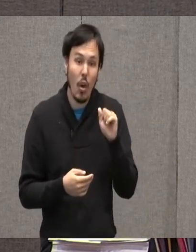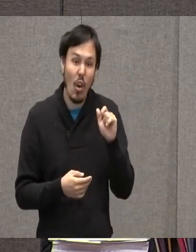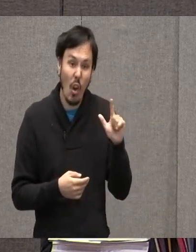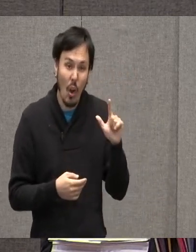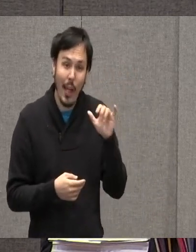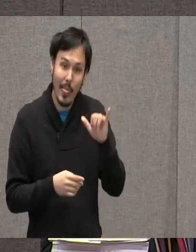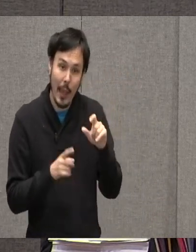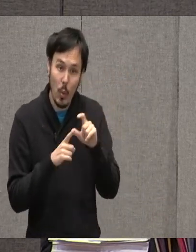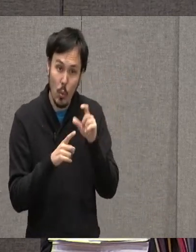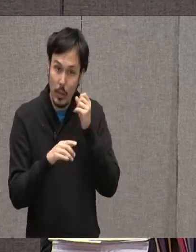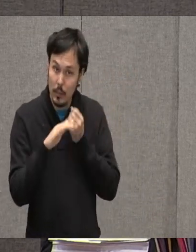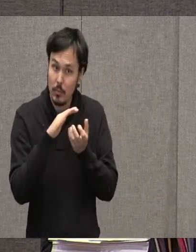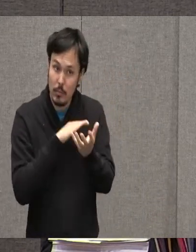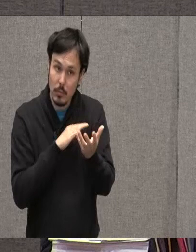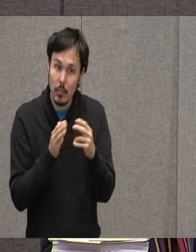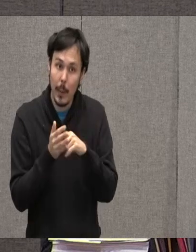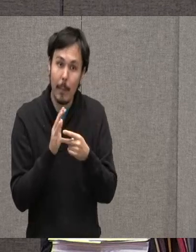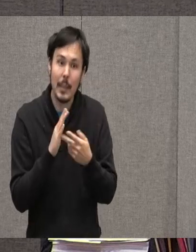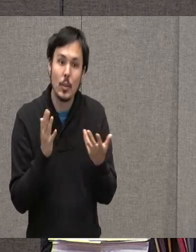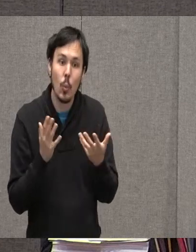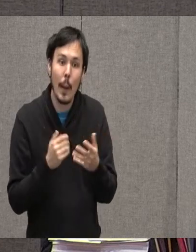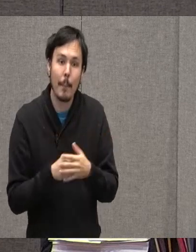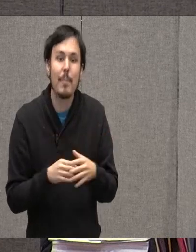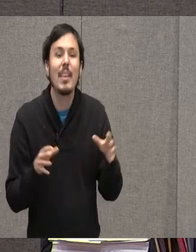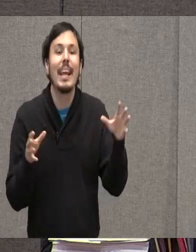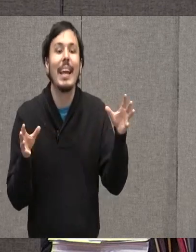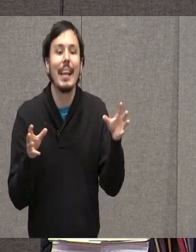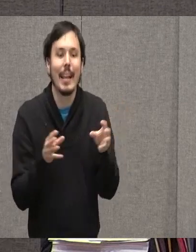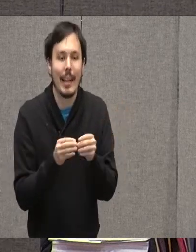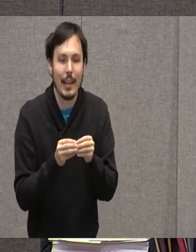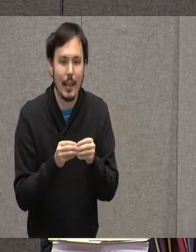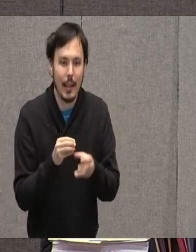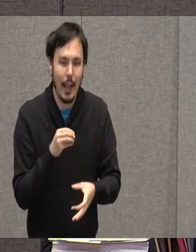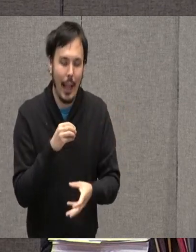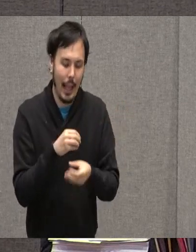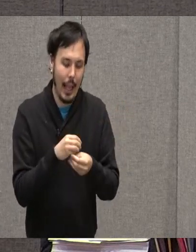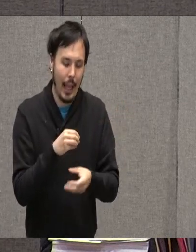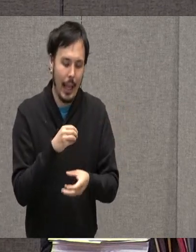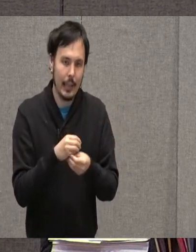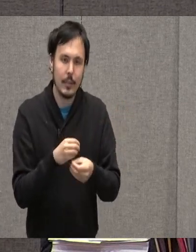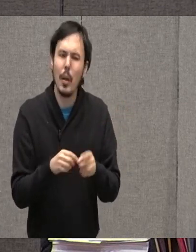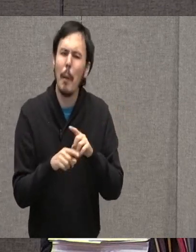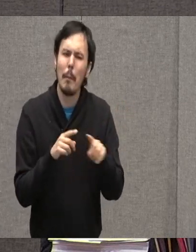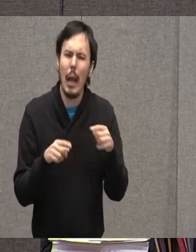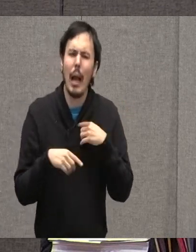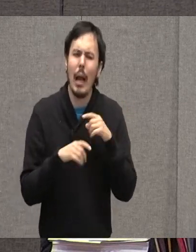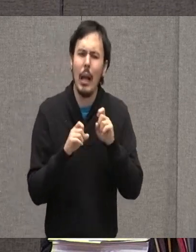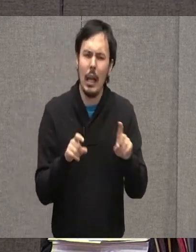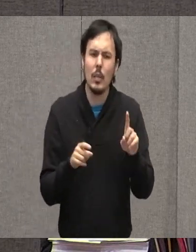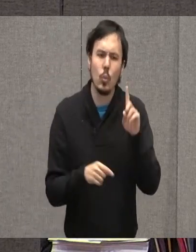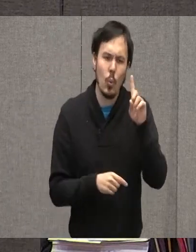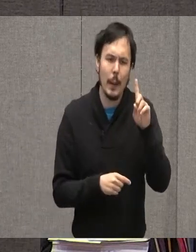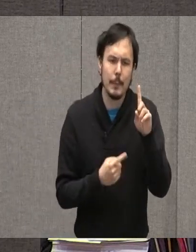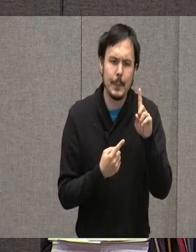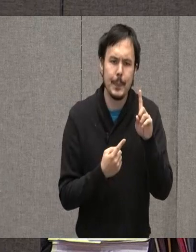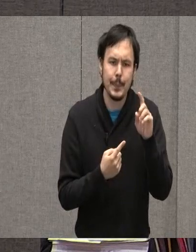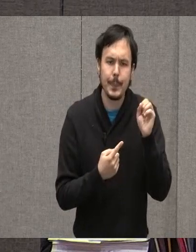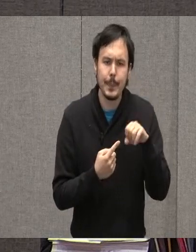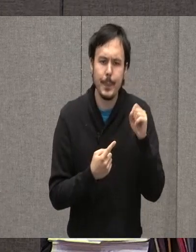So let's go ahead and let's look at that. But I did ask you one thing, we had circled three cats.